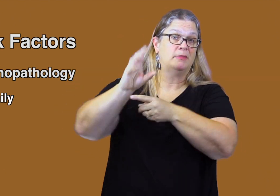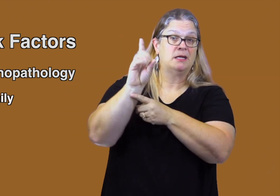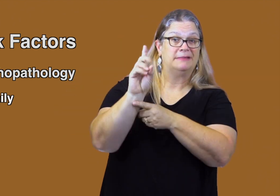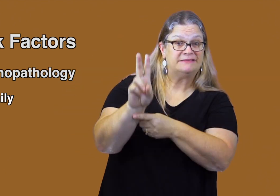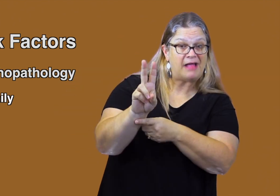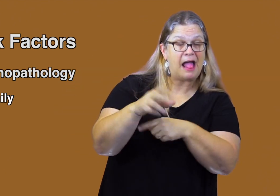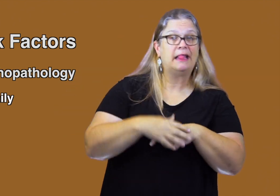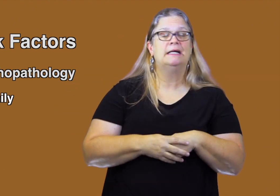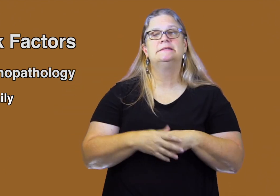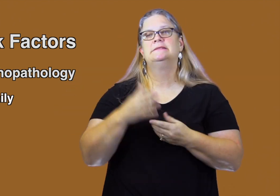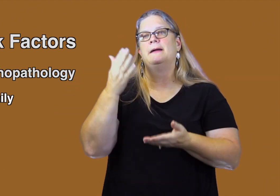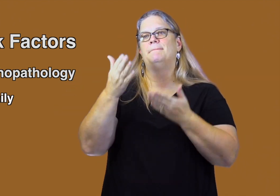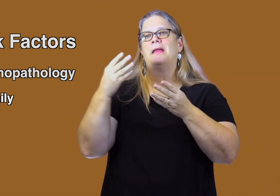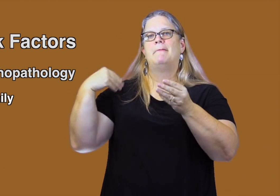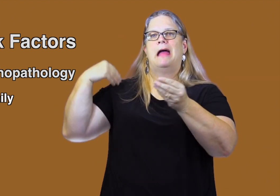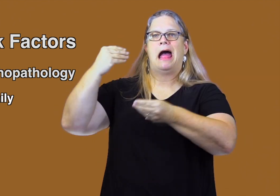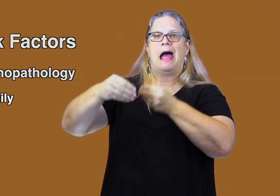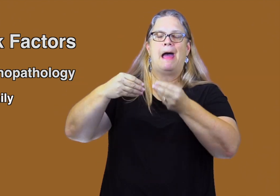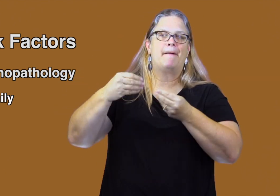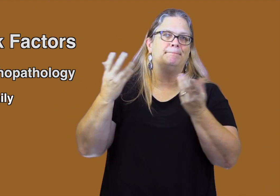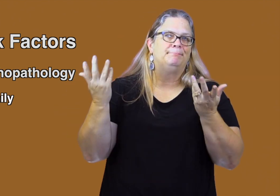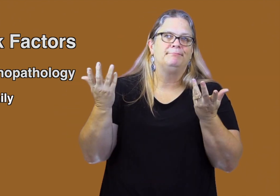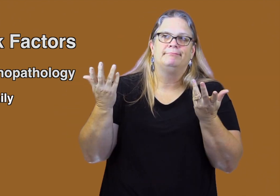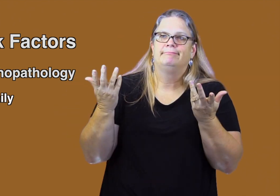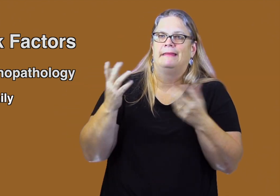For example, there may be a history of domestic violence,